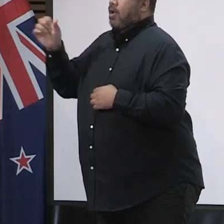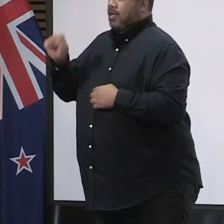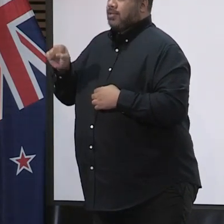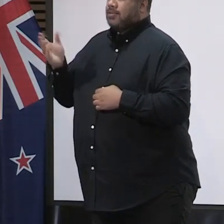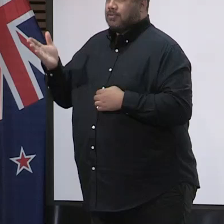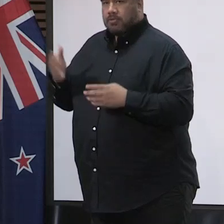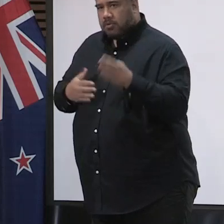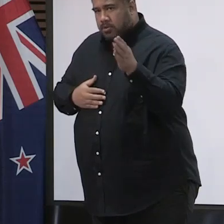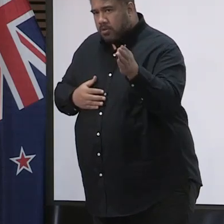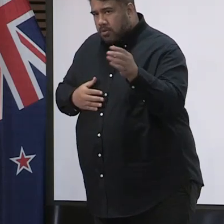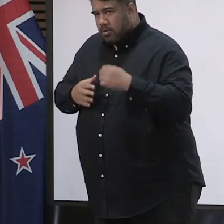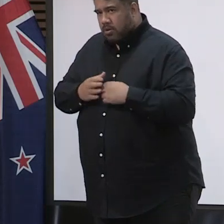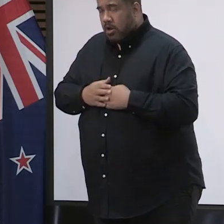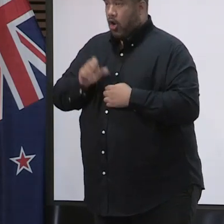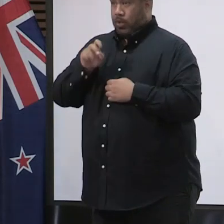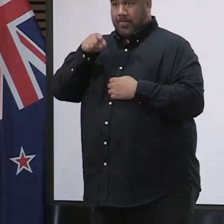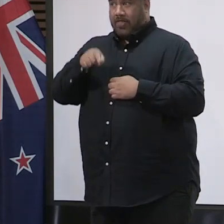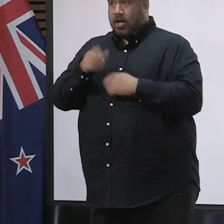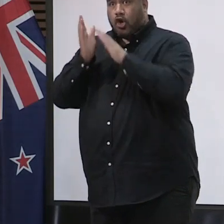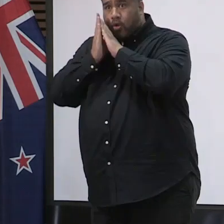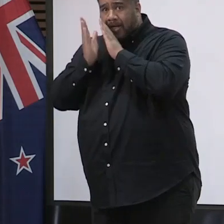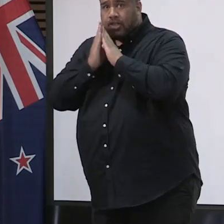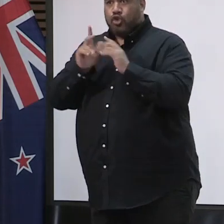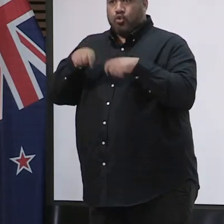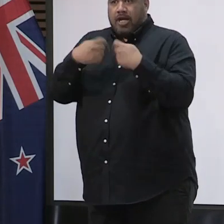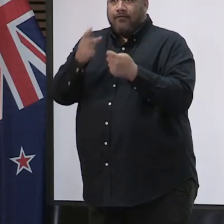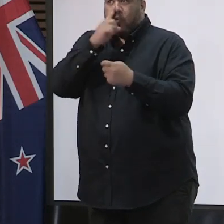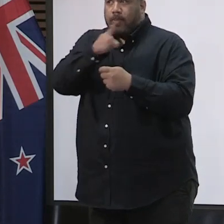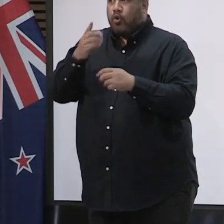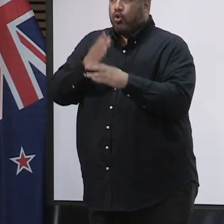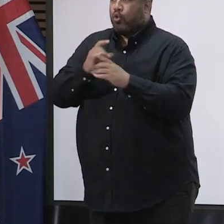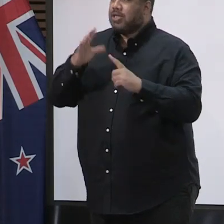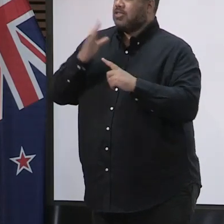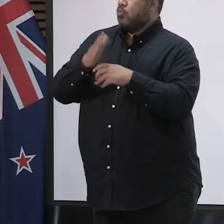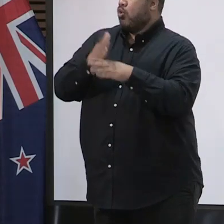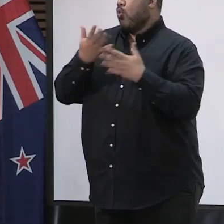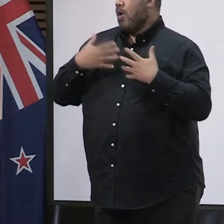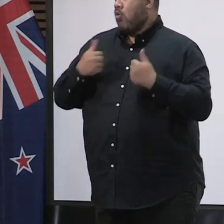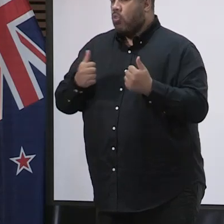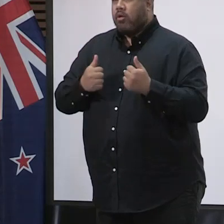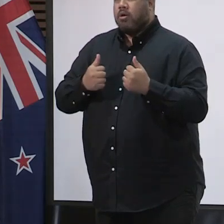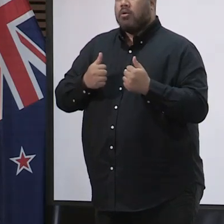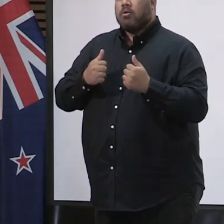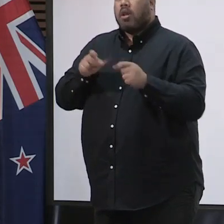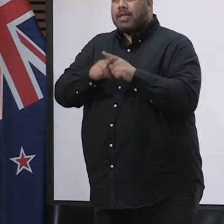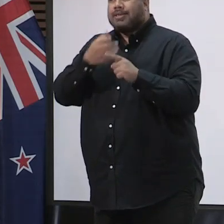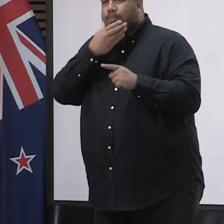and means their home and circumstances mean they're could be at higher risk. How many health